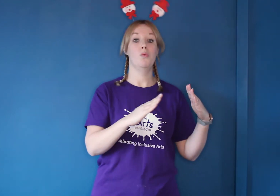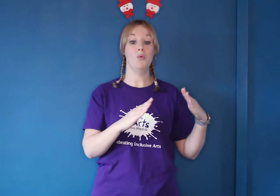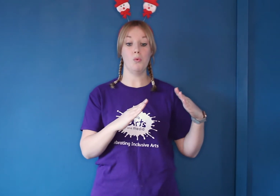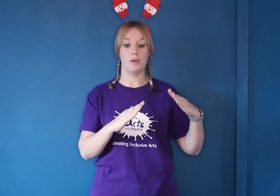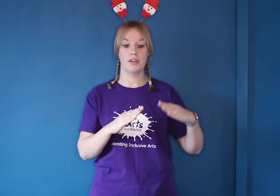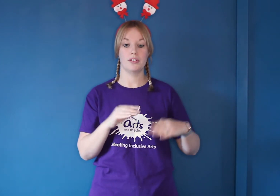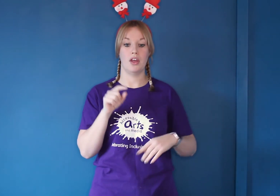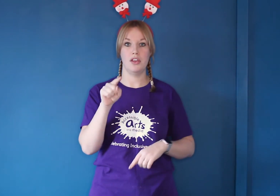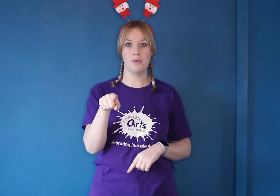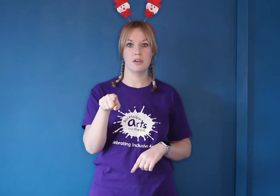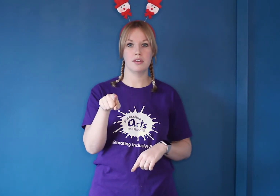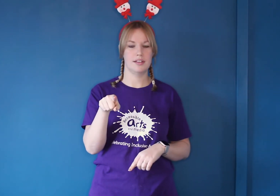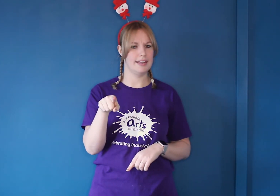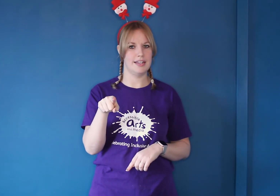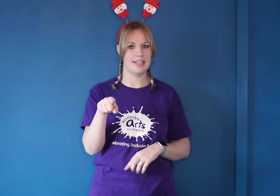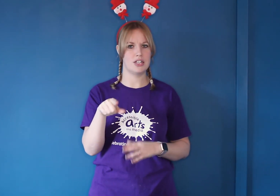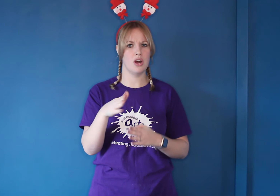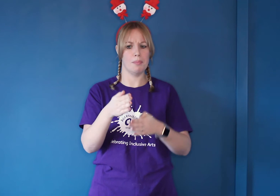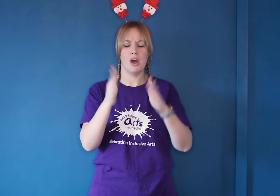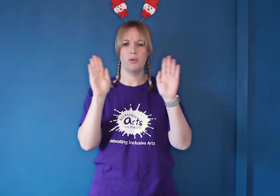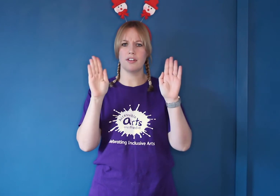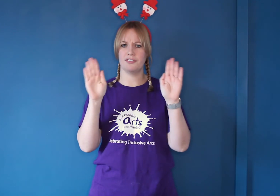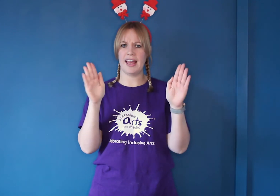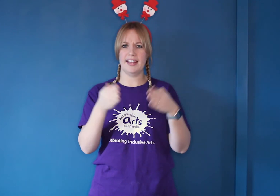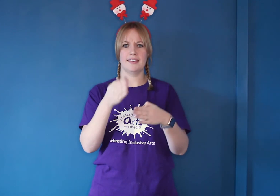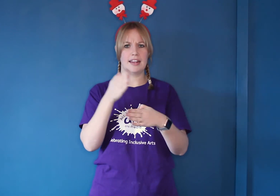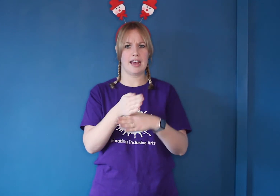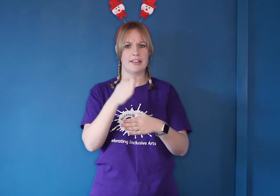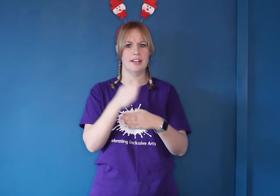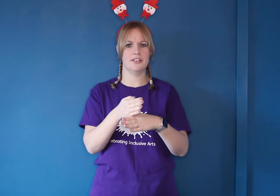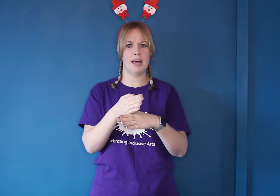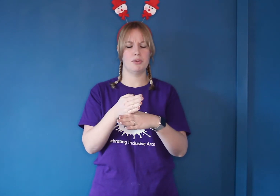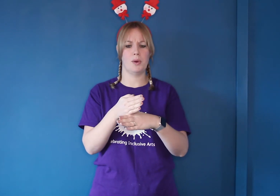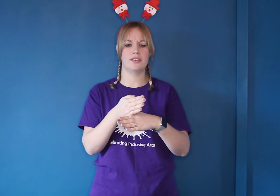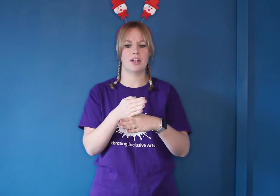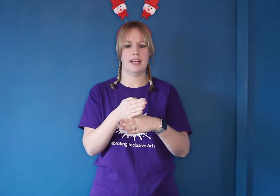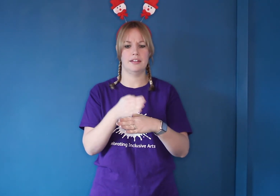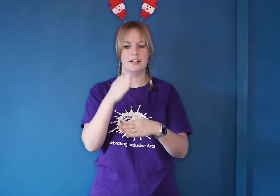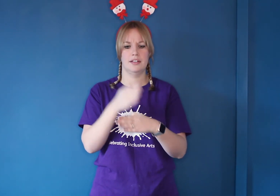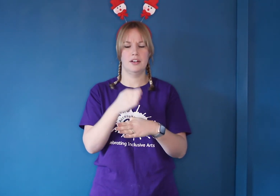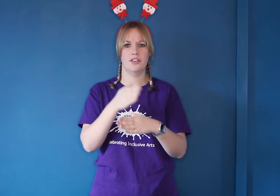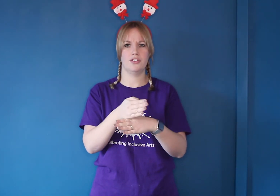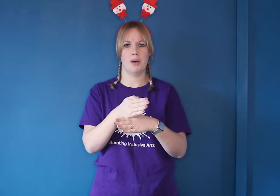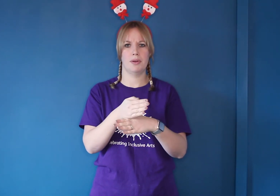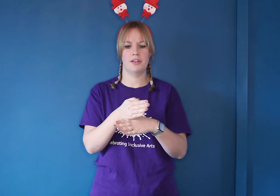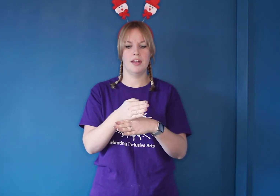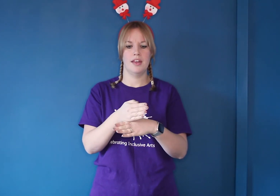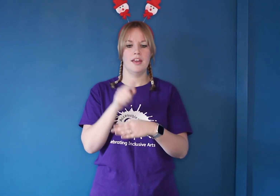Oo so you, that’s easy. Job – we’ve got flat hands and they have a little tap twice on the top.